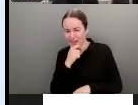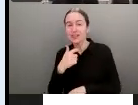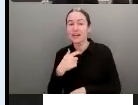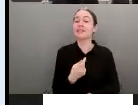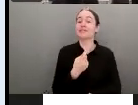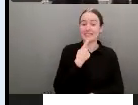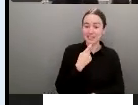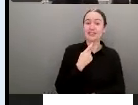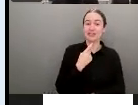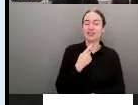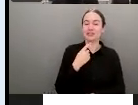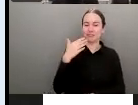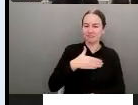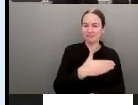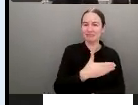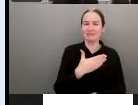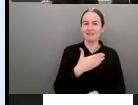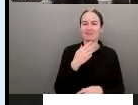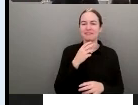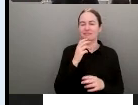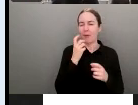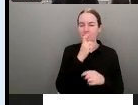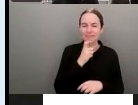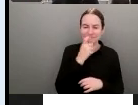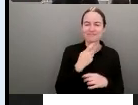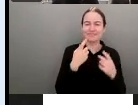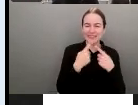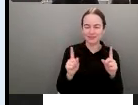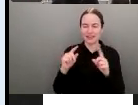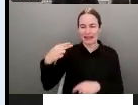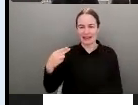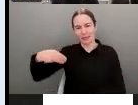We would like to emphasize,